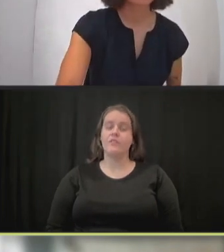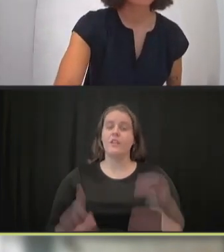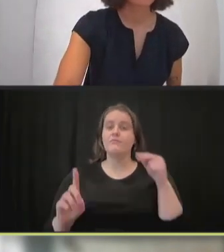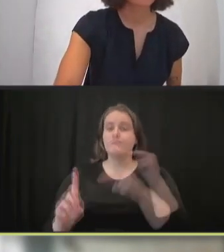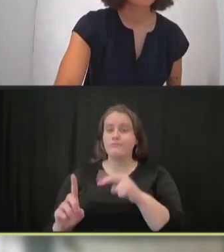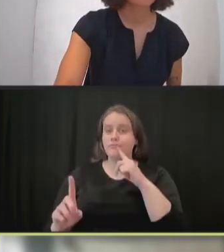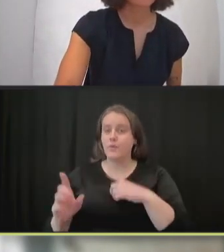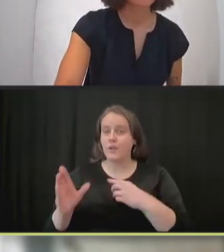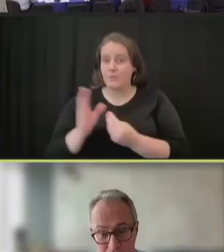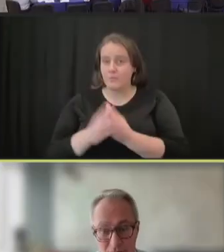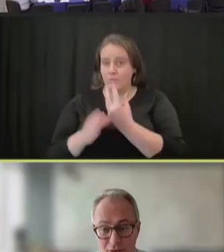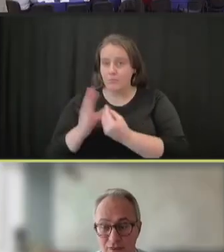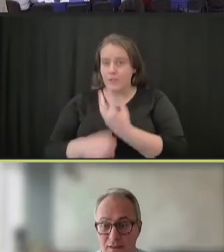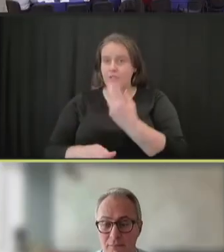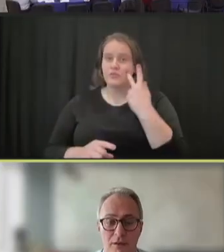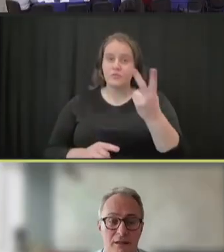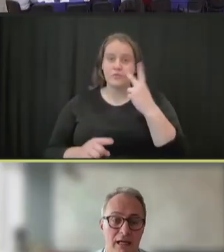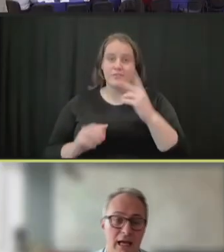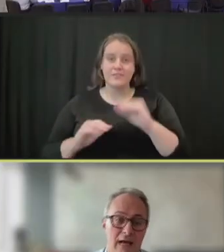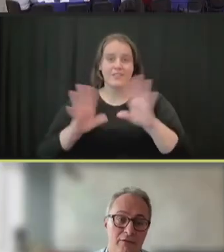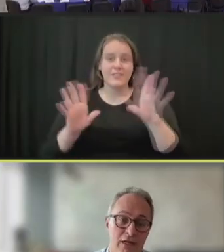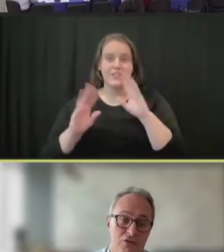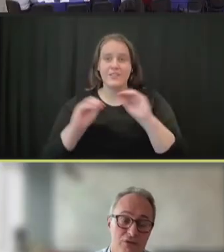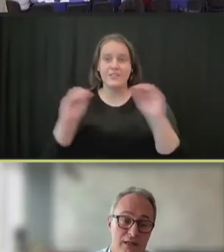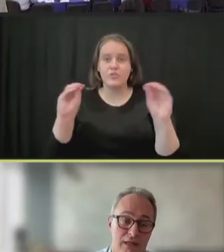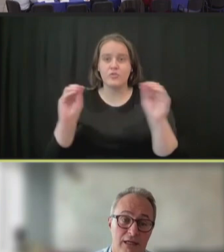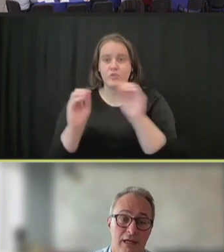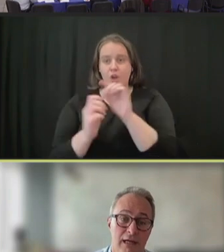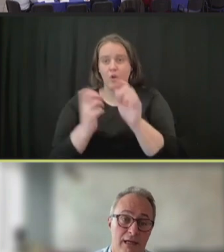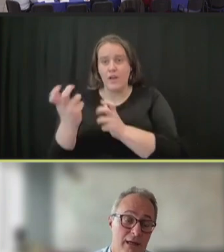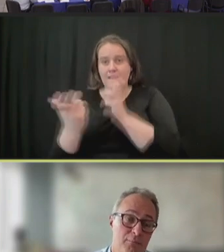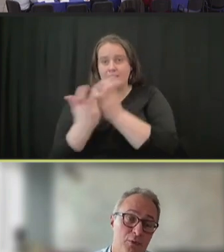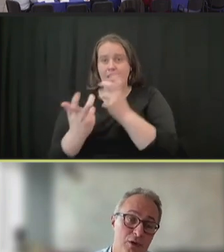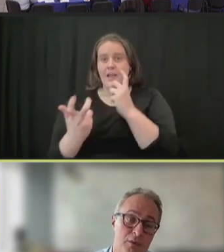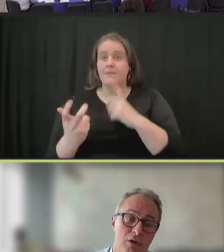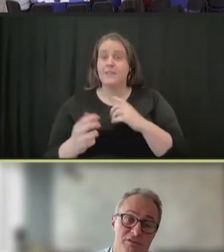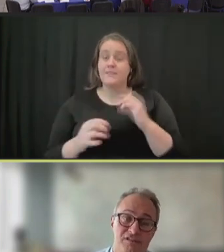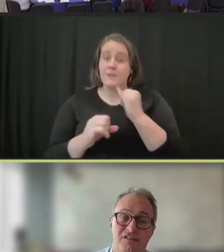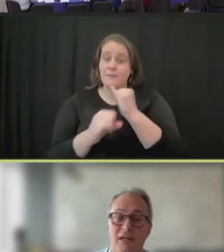they don't have any adaptive immunity. But they have actually a program called systemic